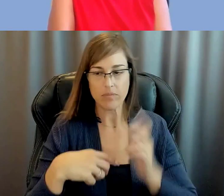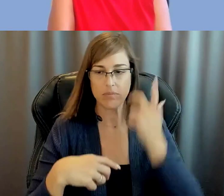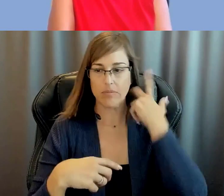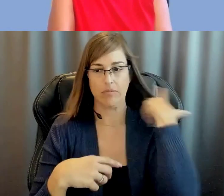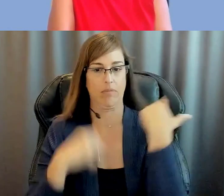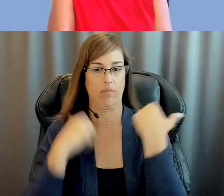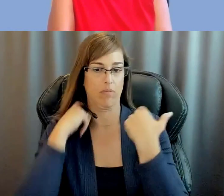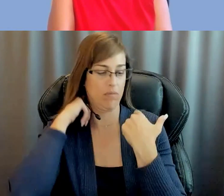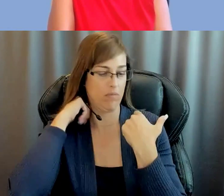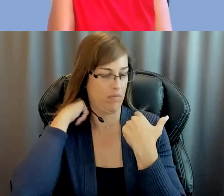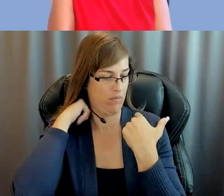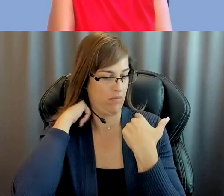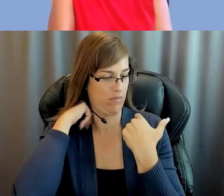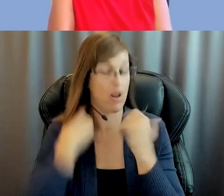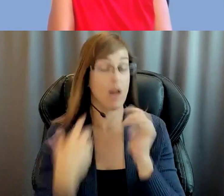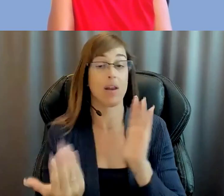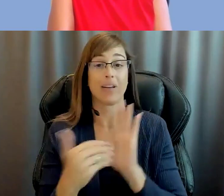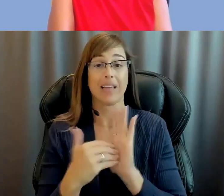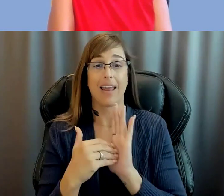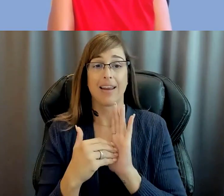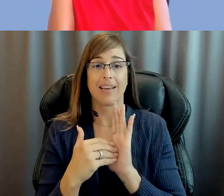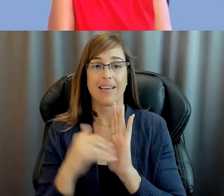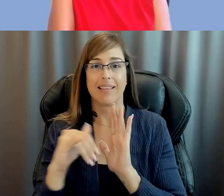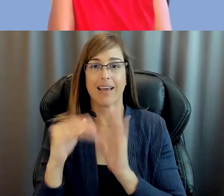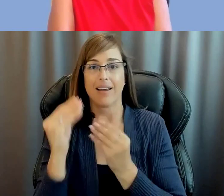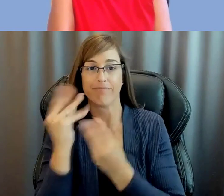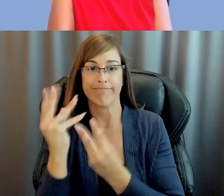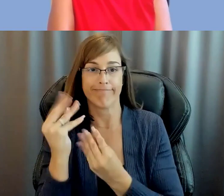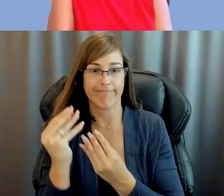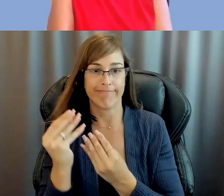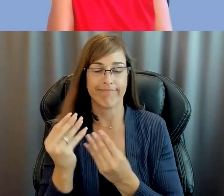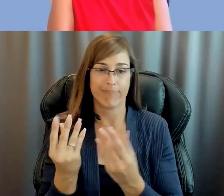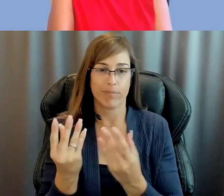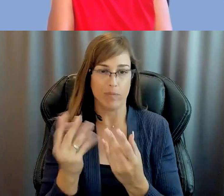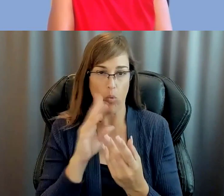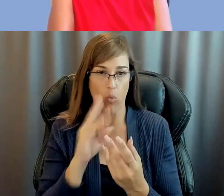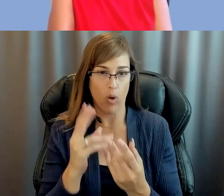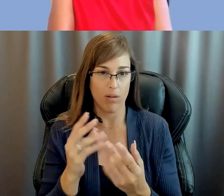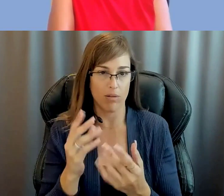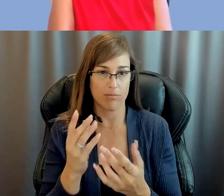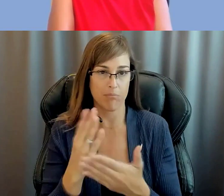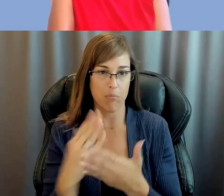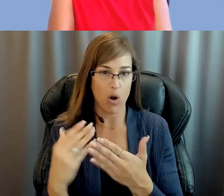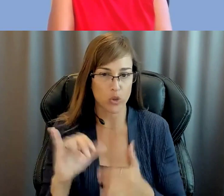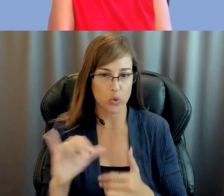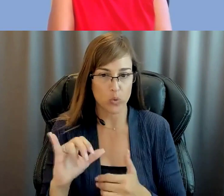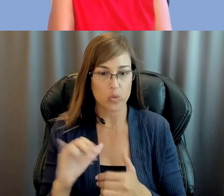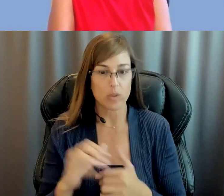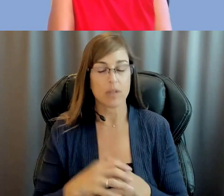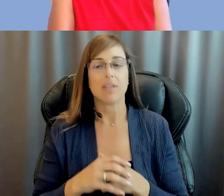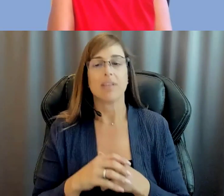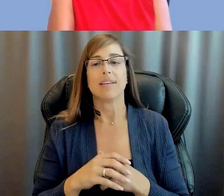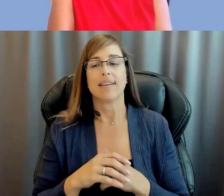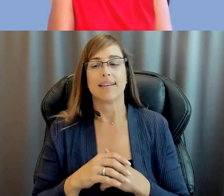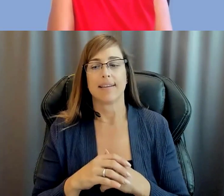And, again, the materiality will come into play here as well, but that's kind of ..gives you a general sketch